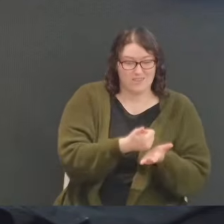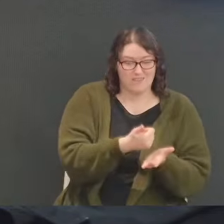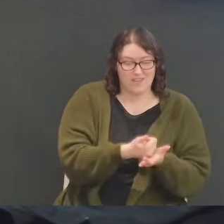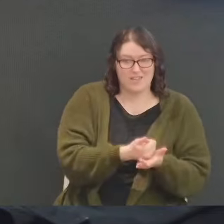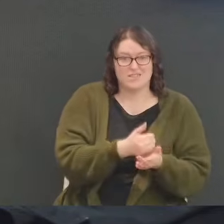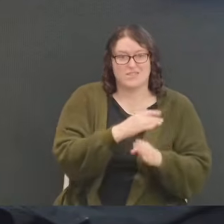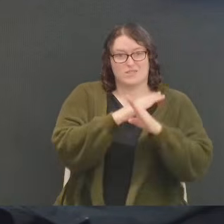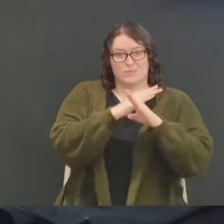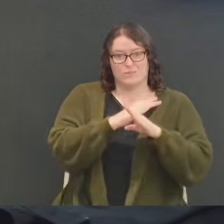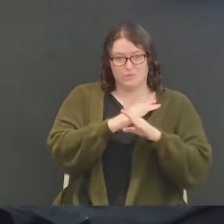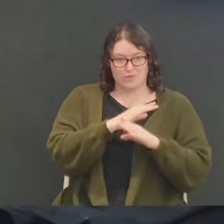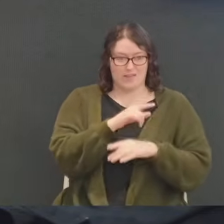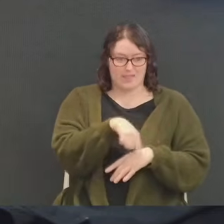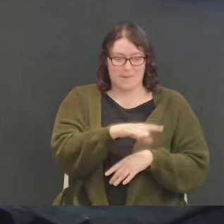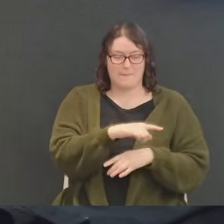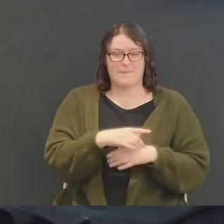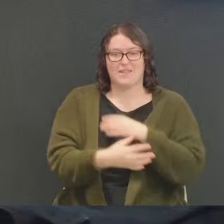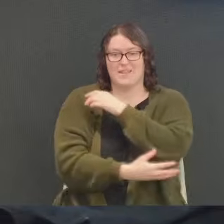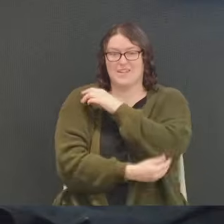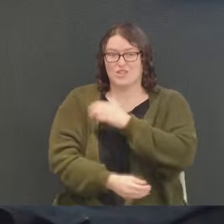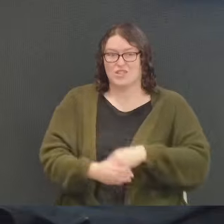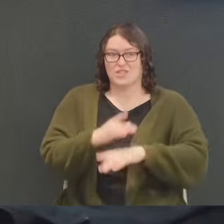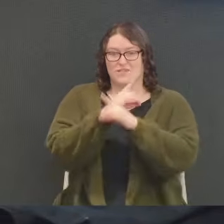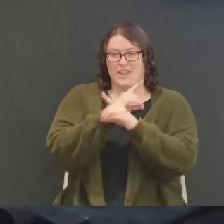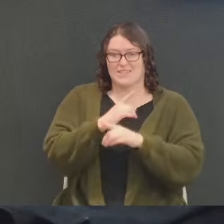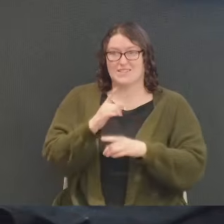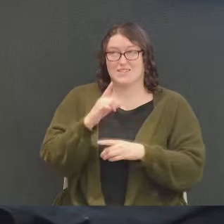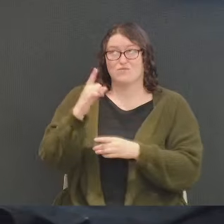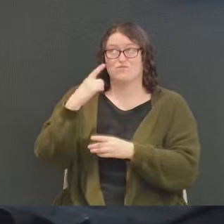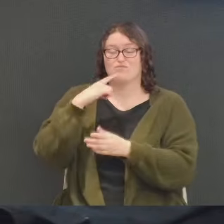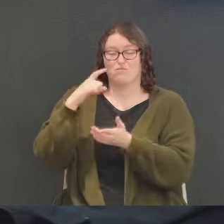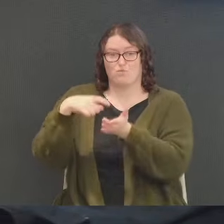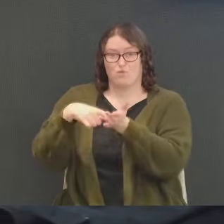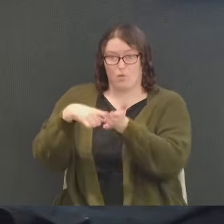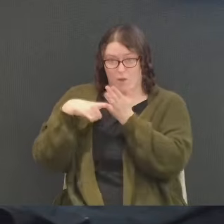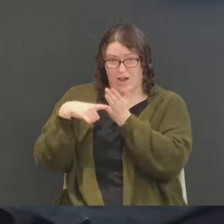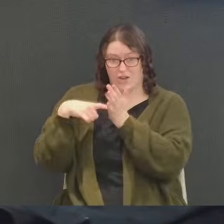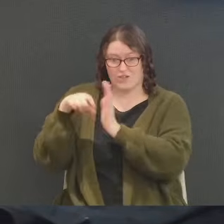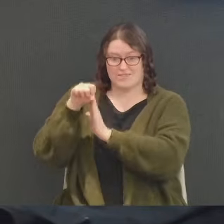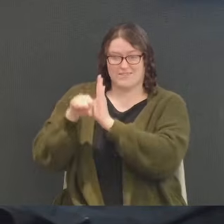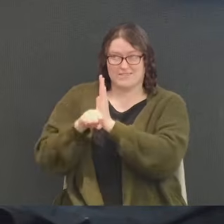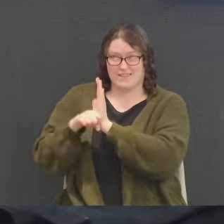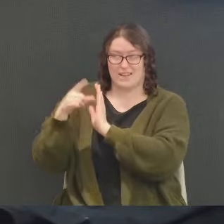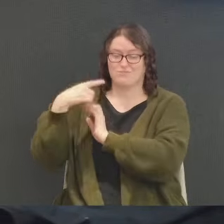indigent defense is something that is mandated to the state. The state has the county then do